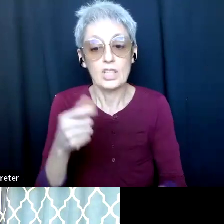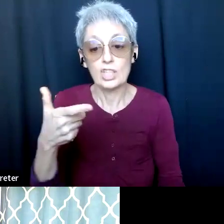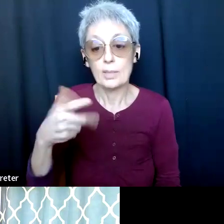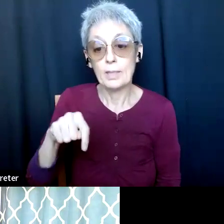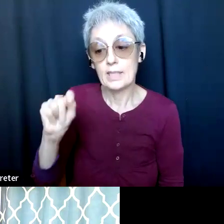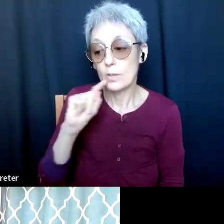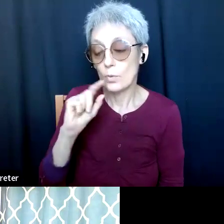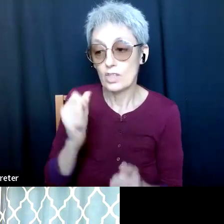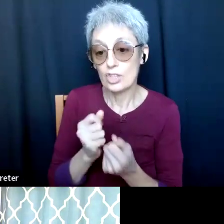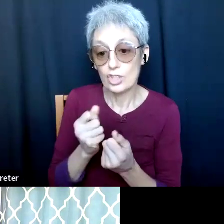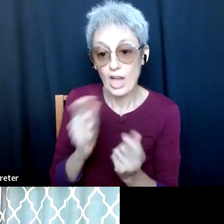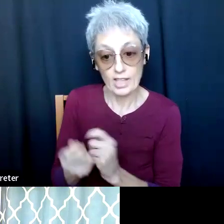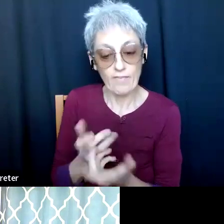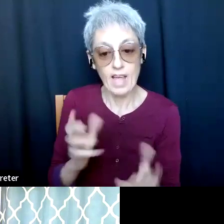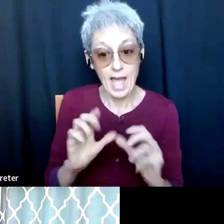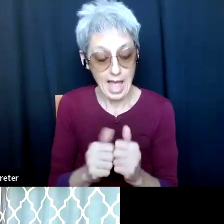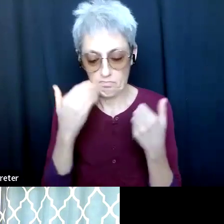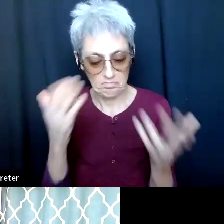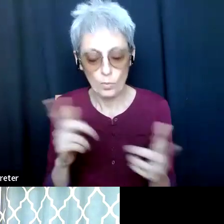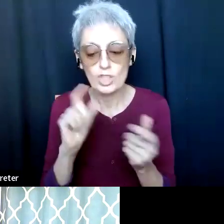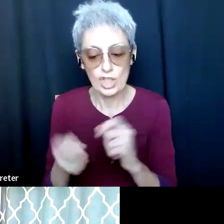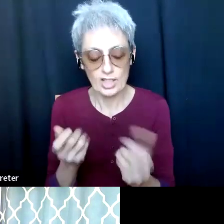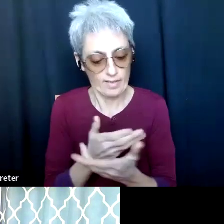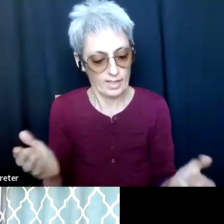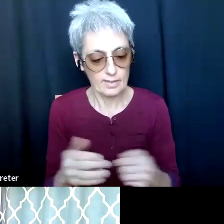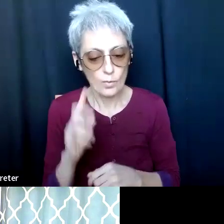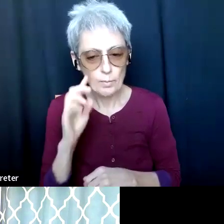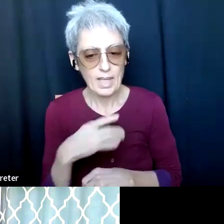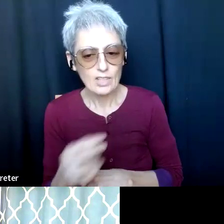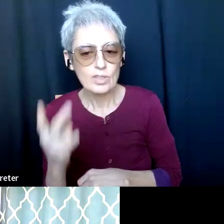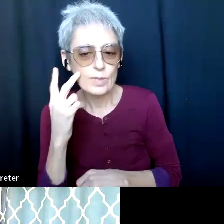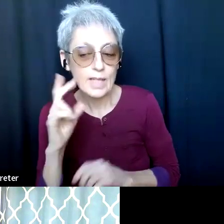And also expertise is a relevant factor, I think.